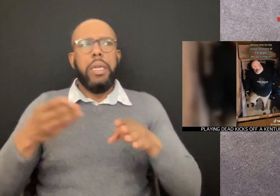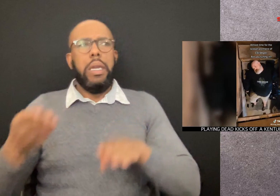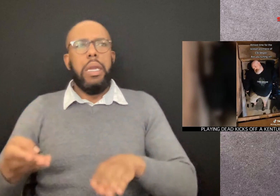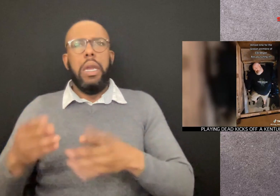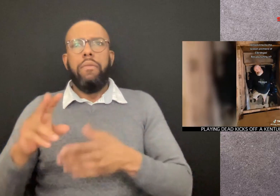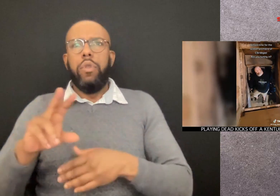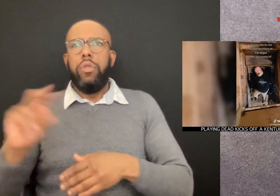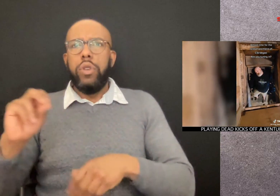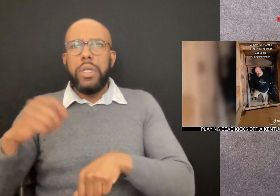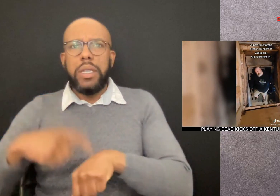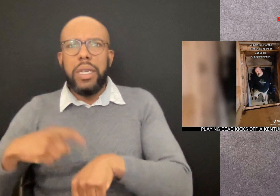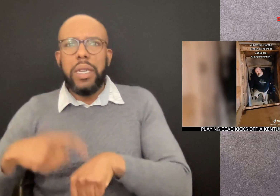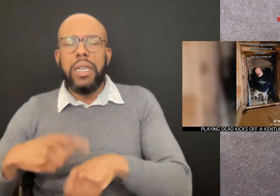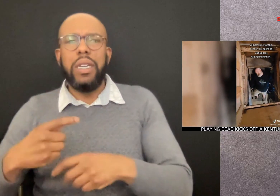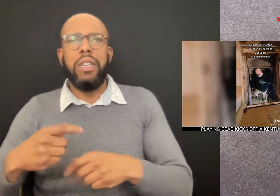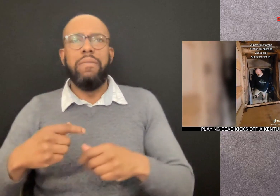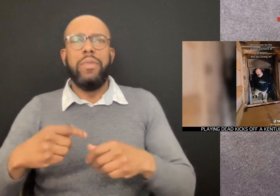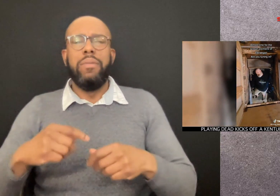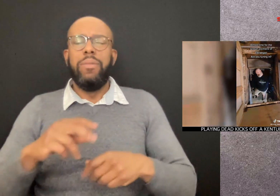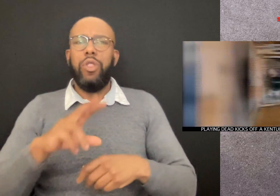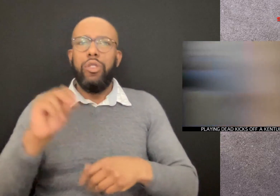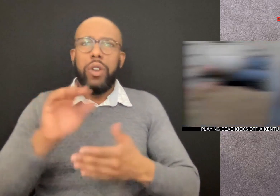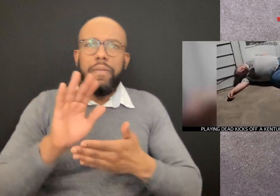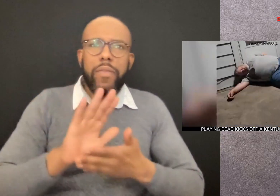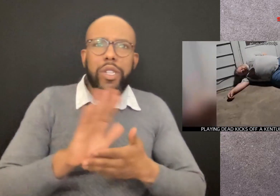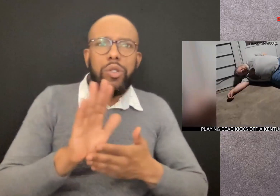And posted all 300 videos on tiktok.